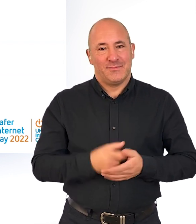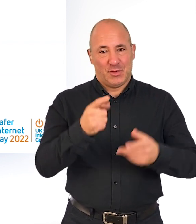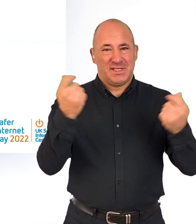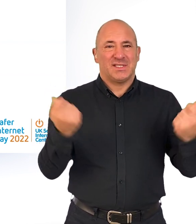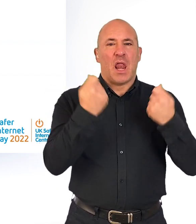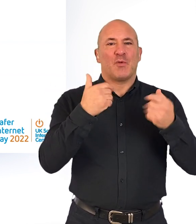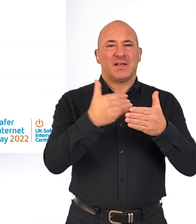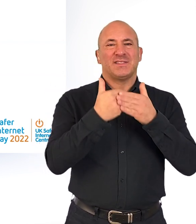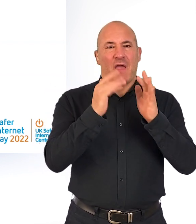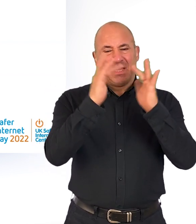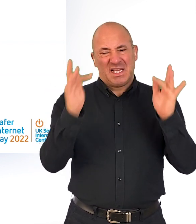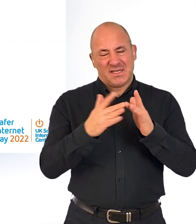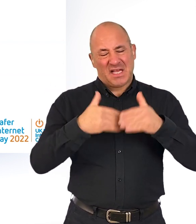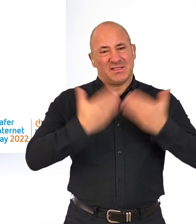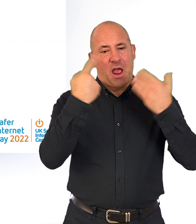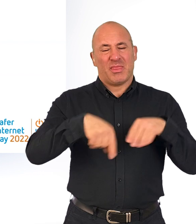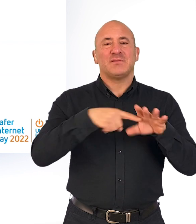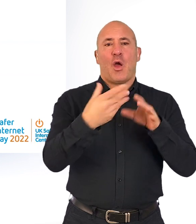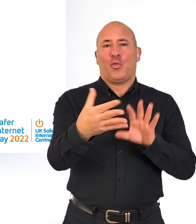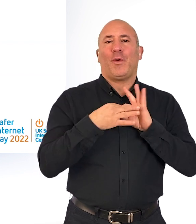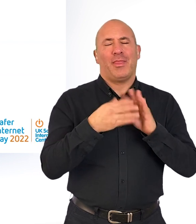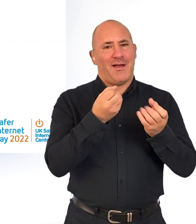It is great that you are celebrating Safer Internet Day with us this year.